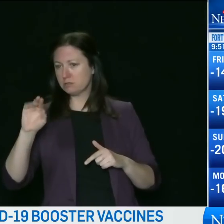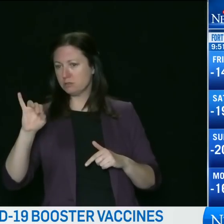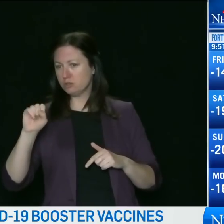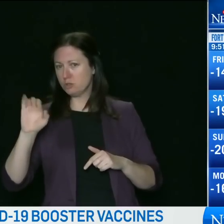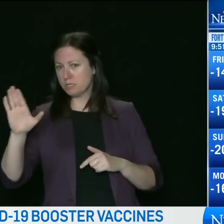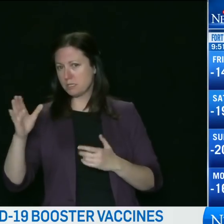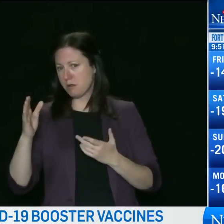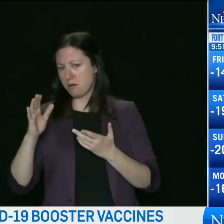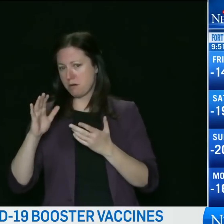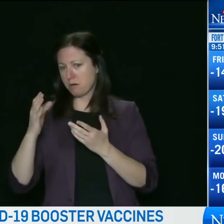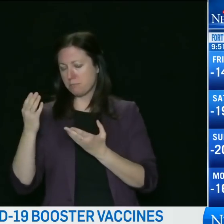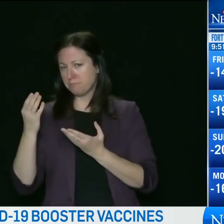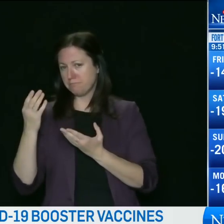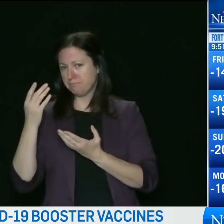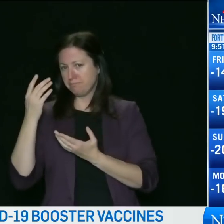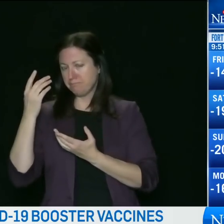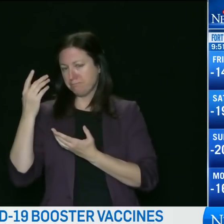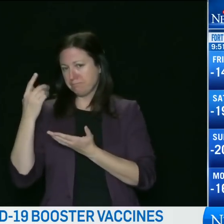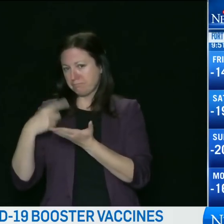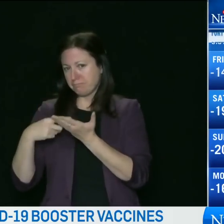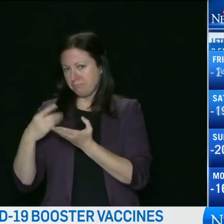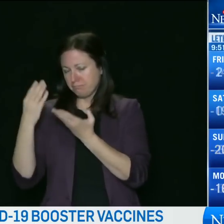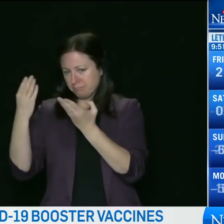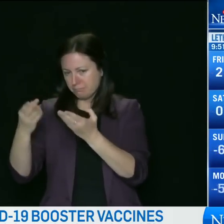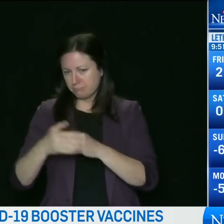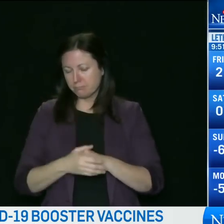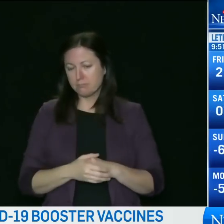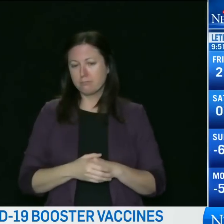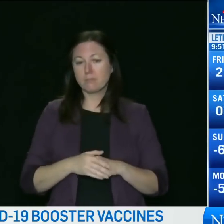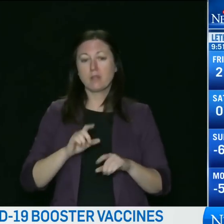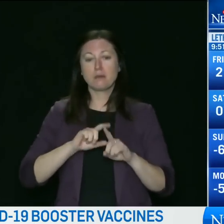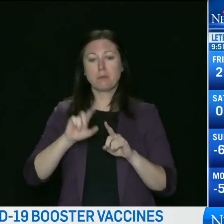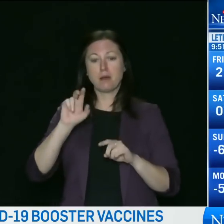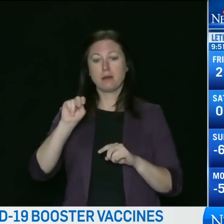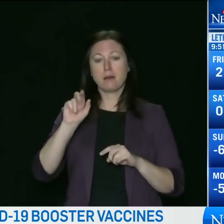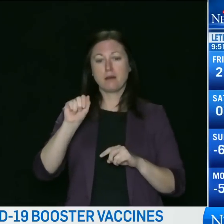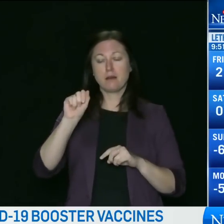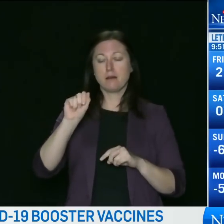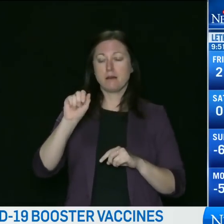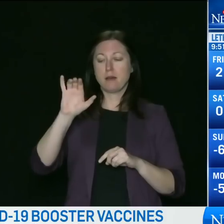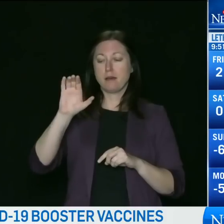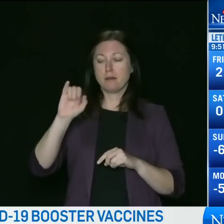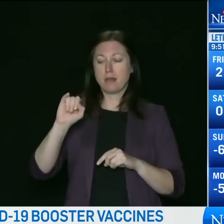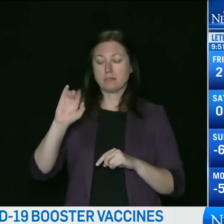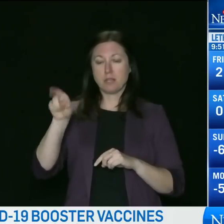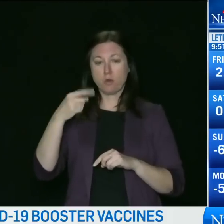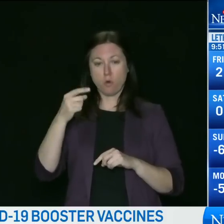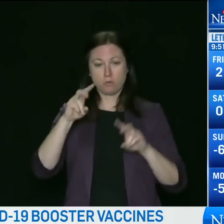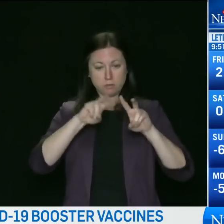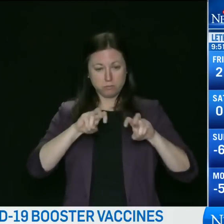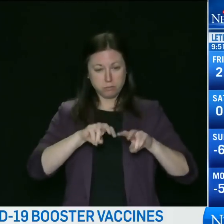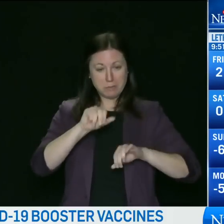MAYBE I'LL START AND Dr. TUNIS MIGHT WANT TO COMMENT AND